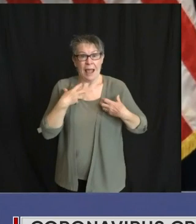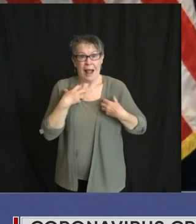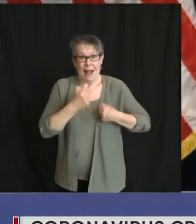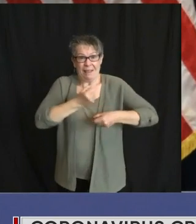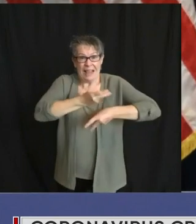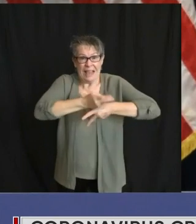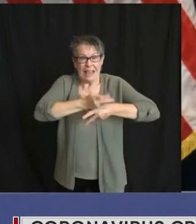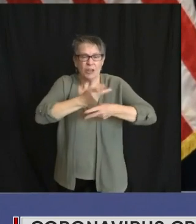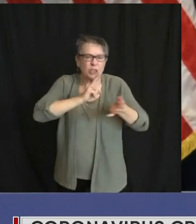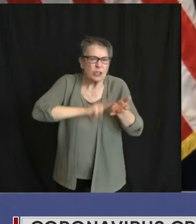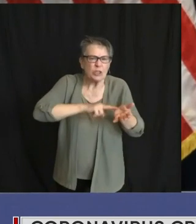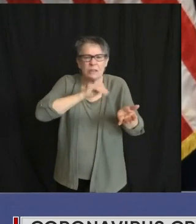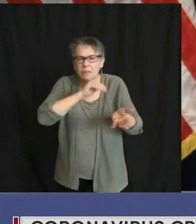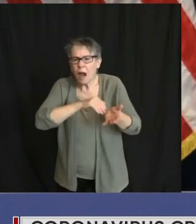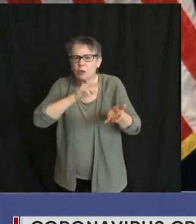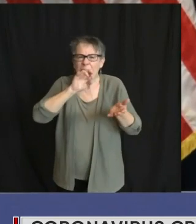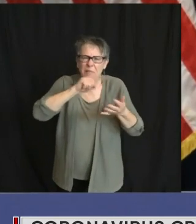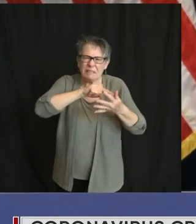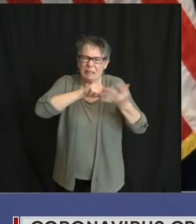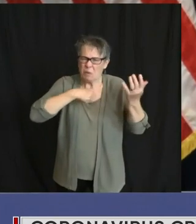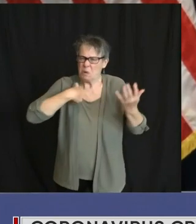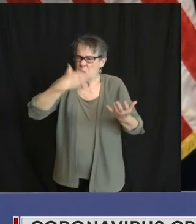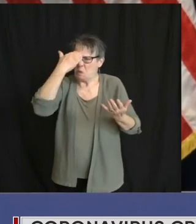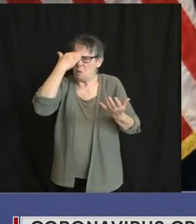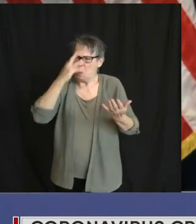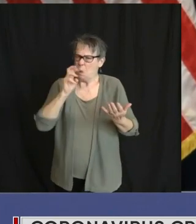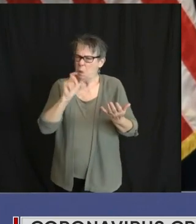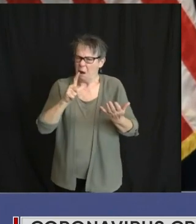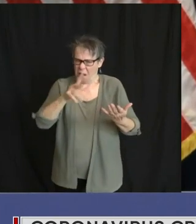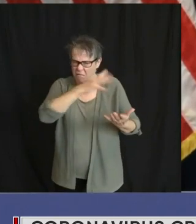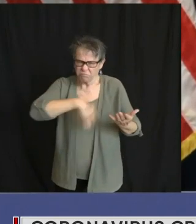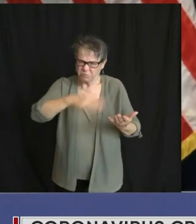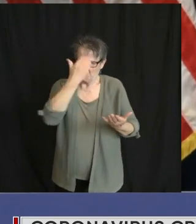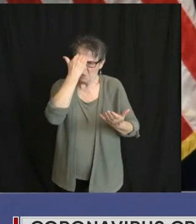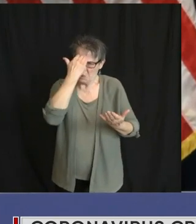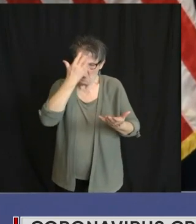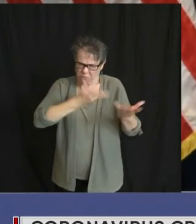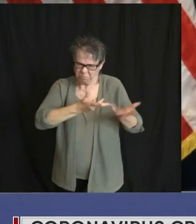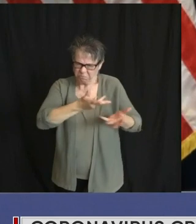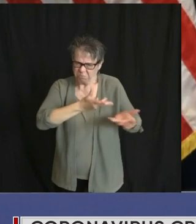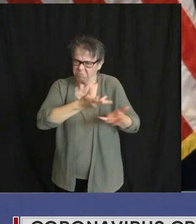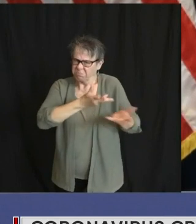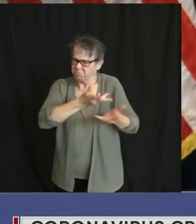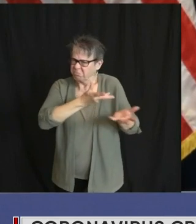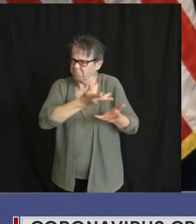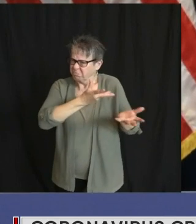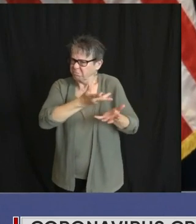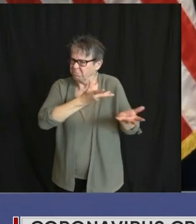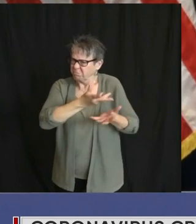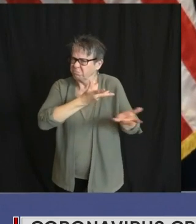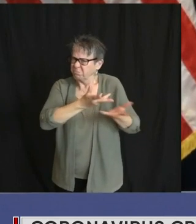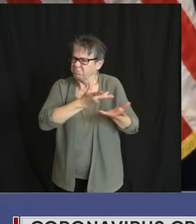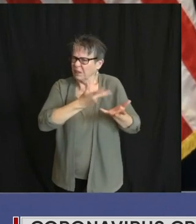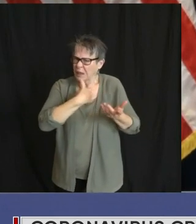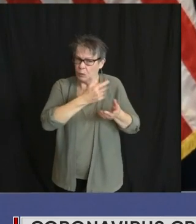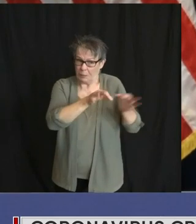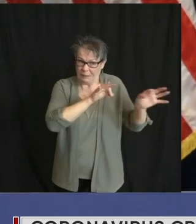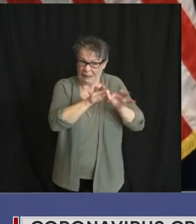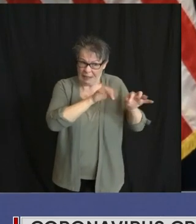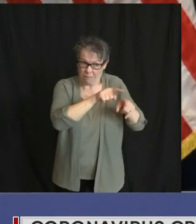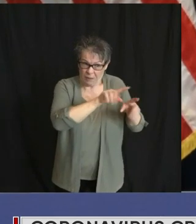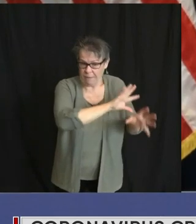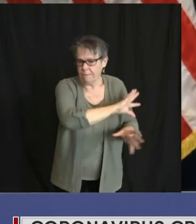DAYS.